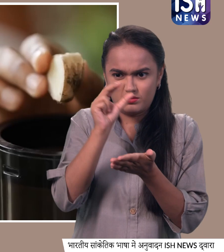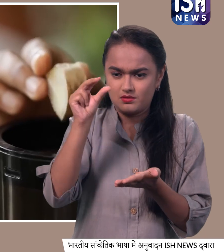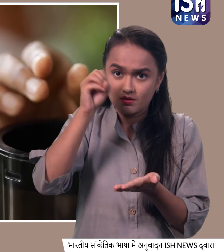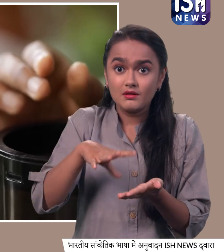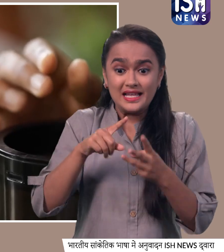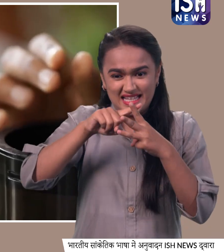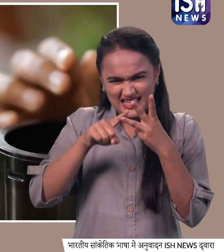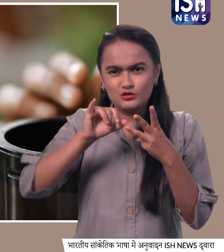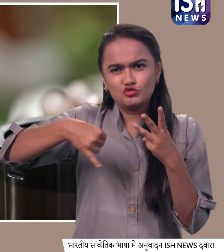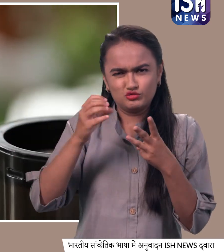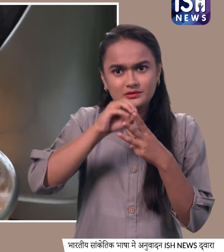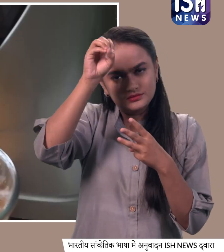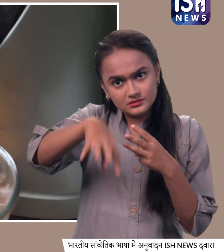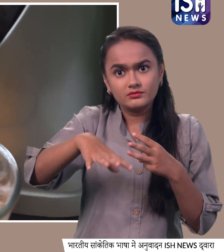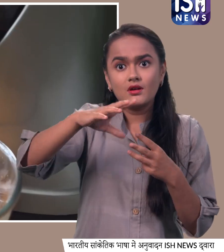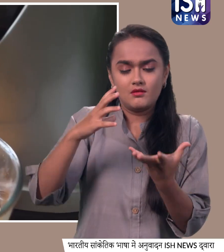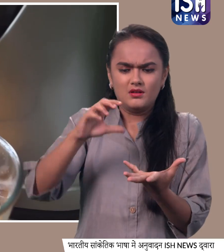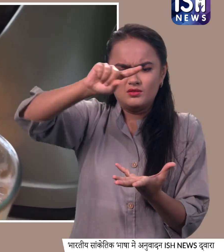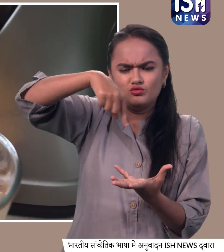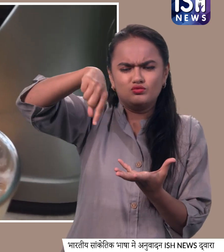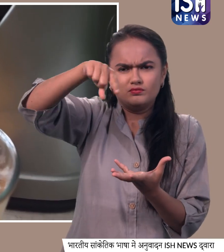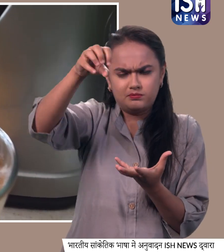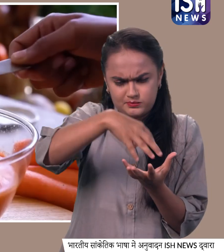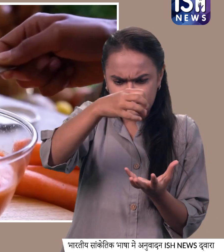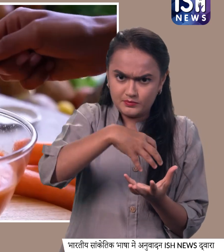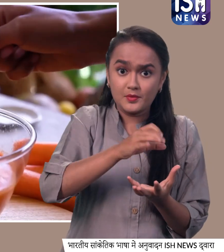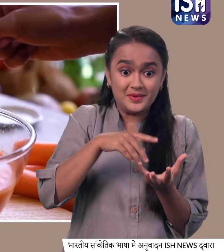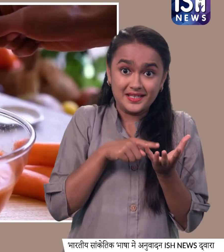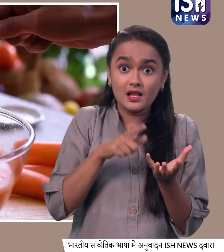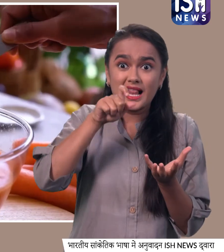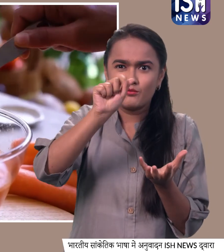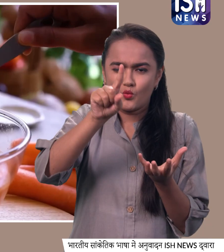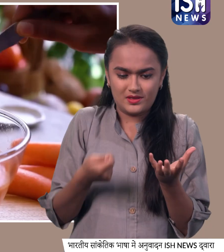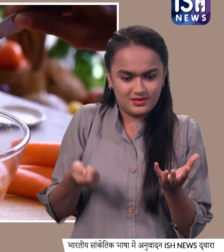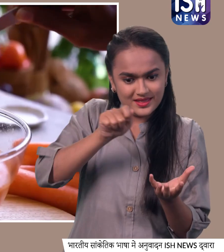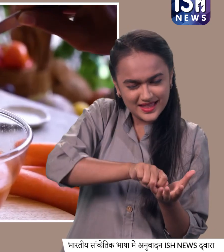All all 3 ingredients to your juicer and take out the juice in a big bowl Now add 1 tsp lemon juice